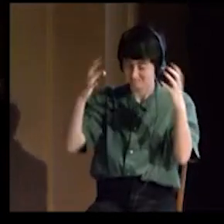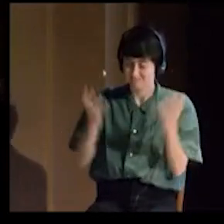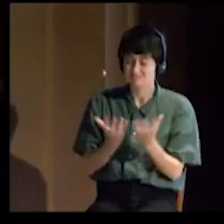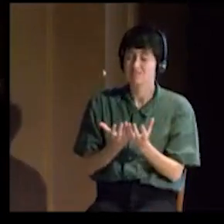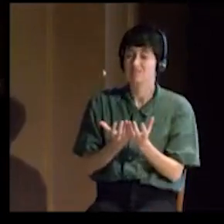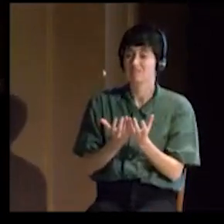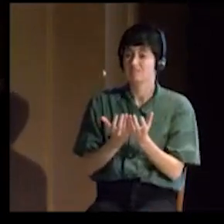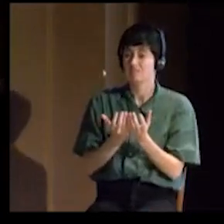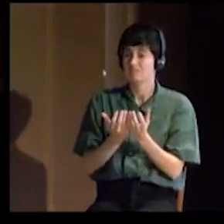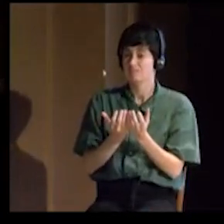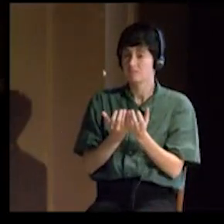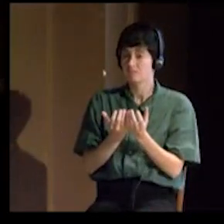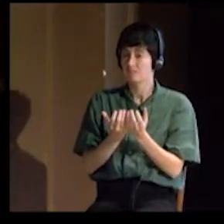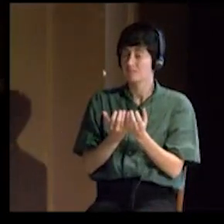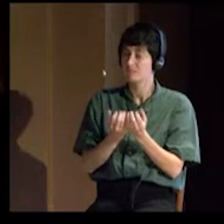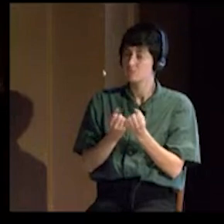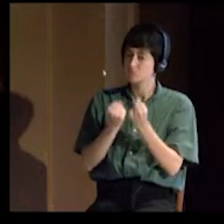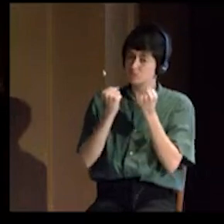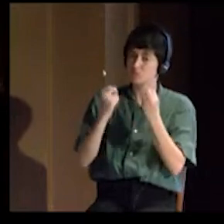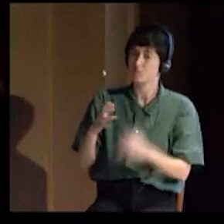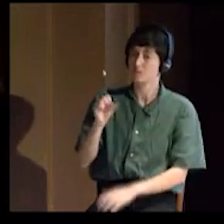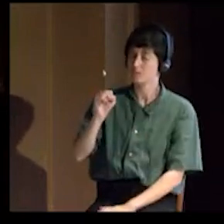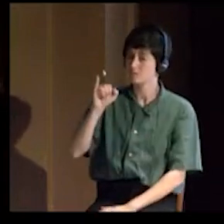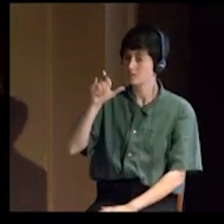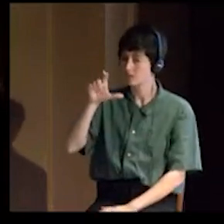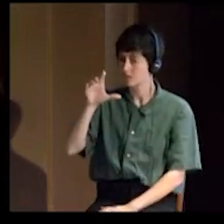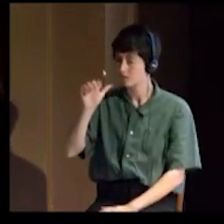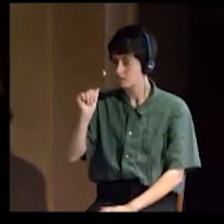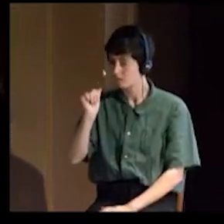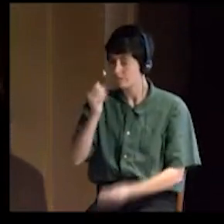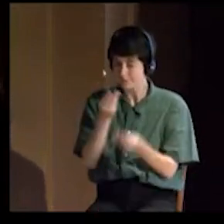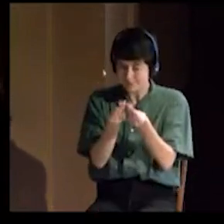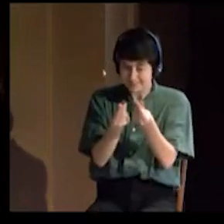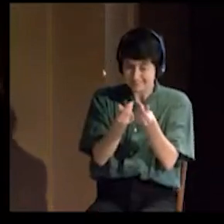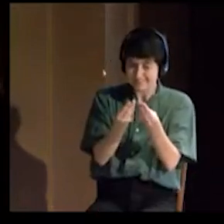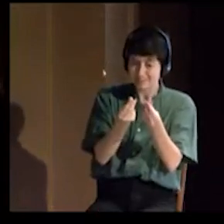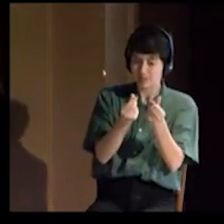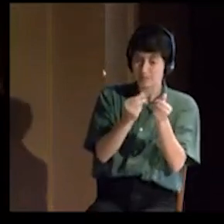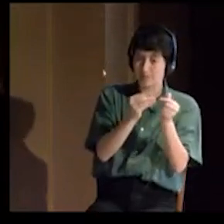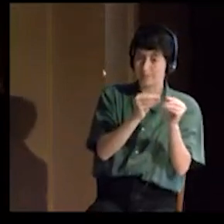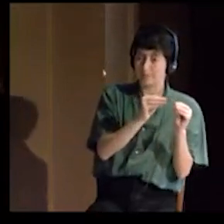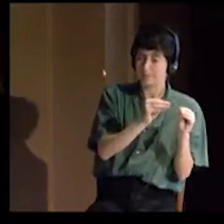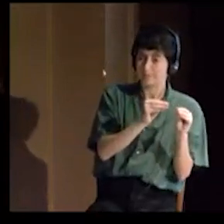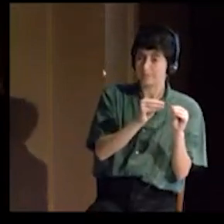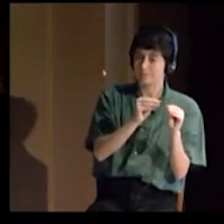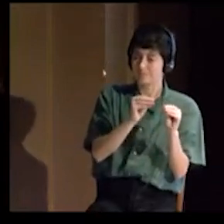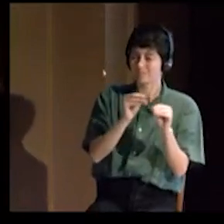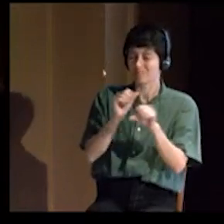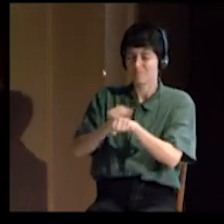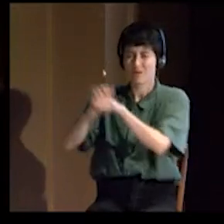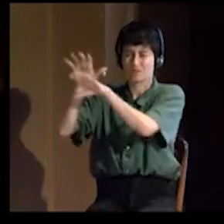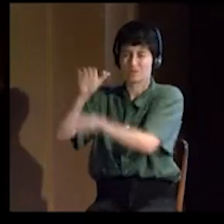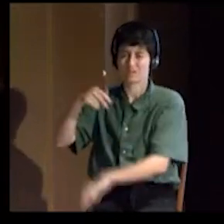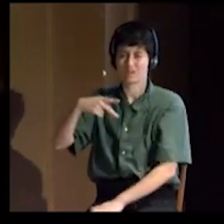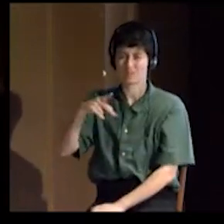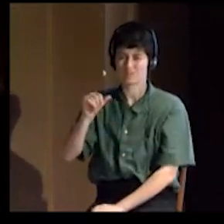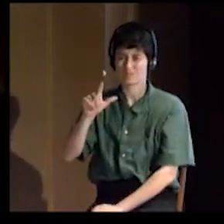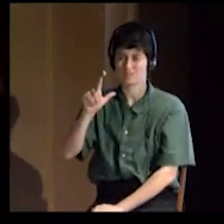that got removed from the Appalachians over the time period since the mountains reached their apex height. Do you think there's any relationship